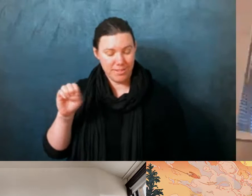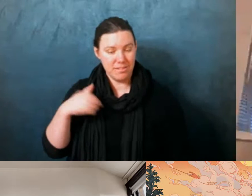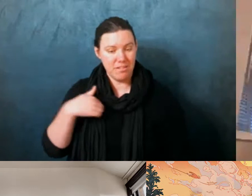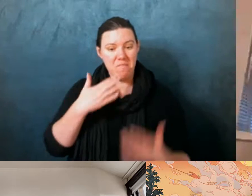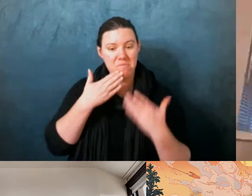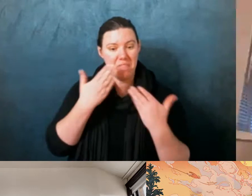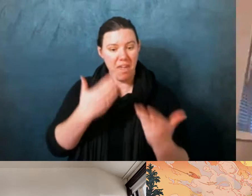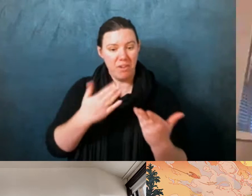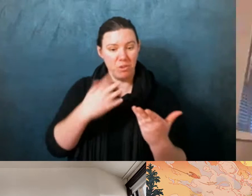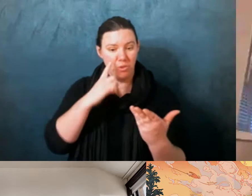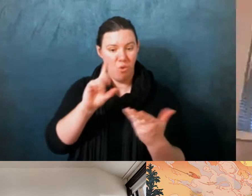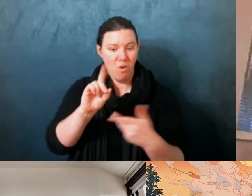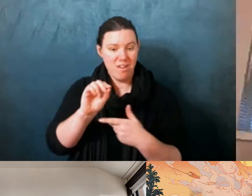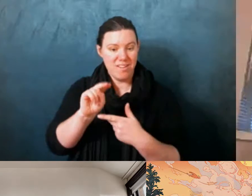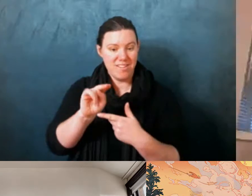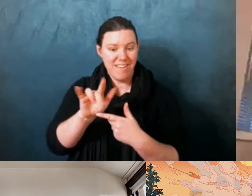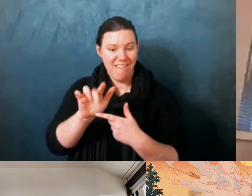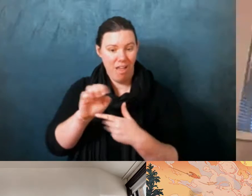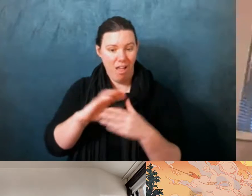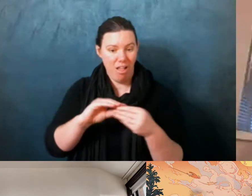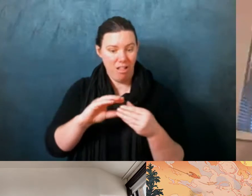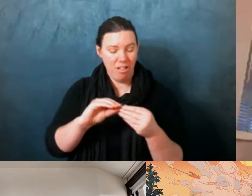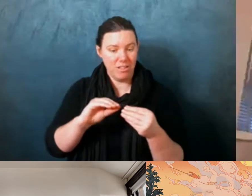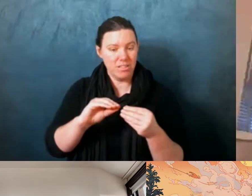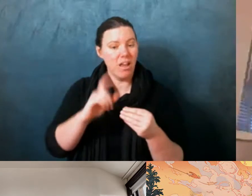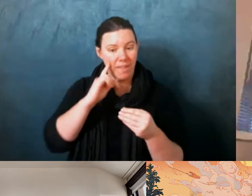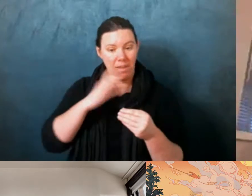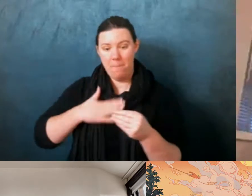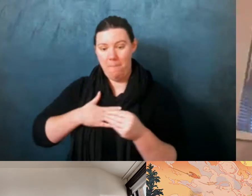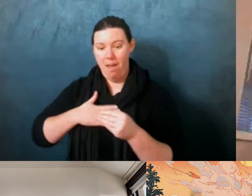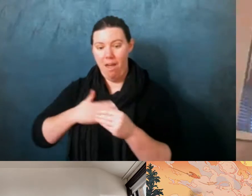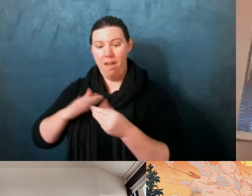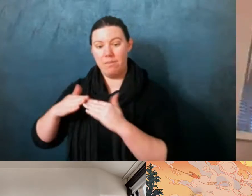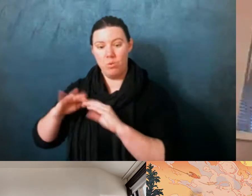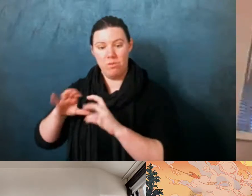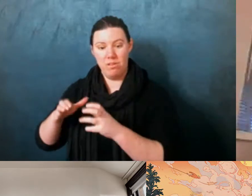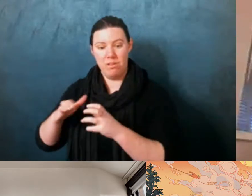about transgender adults, adolescents, and children, anyone who's non-binary